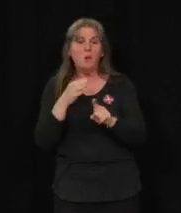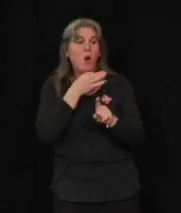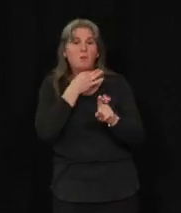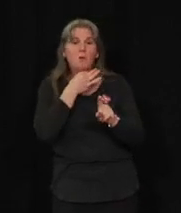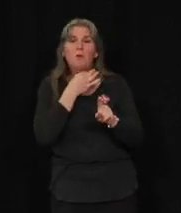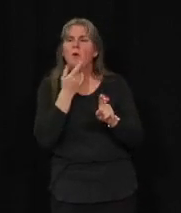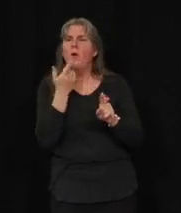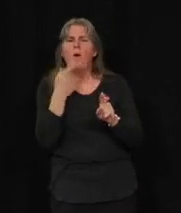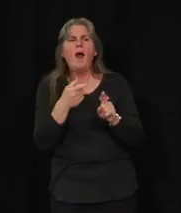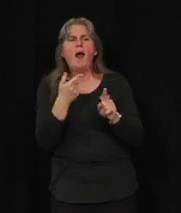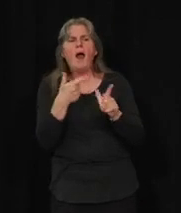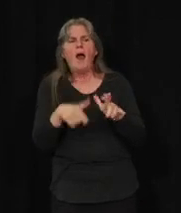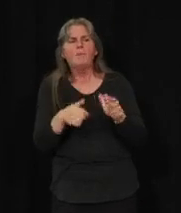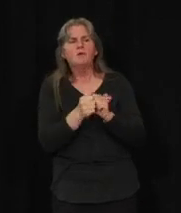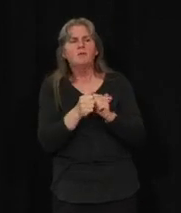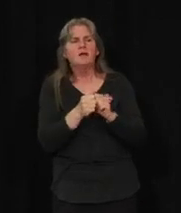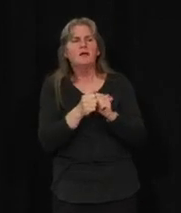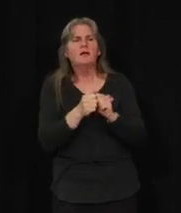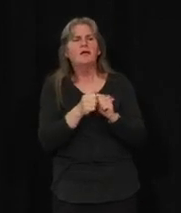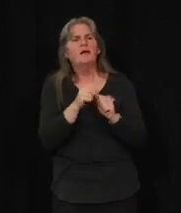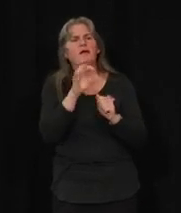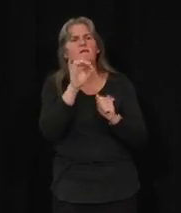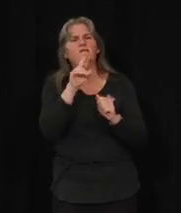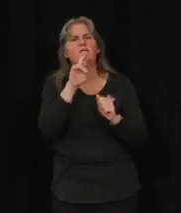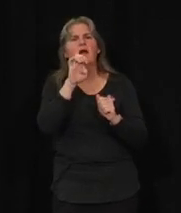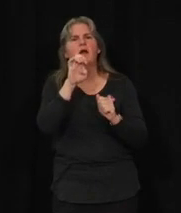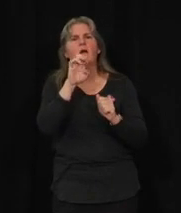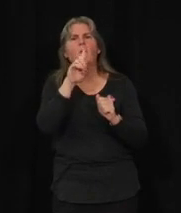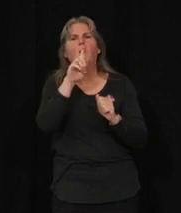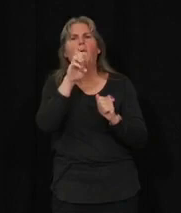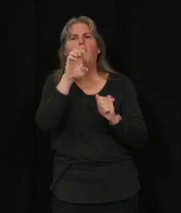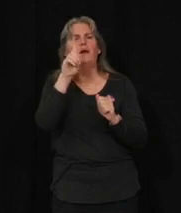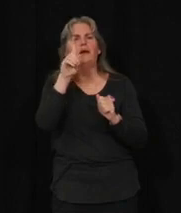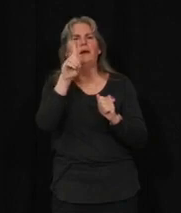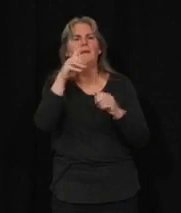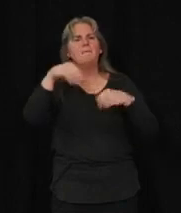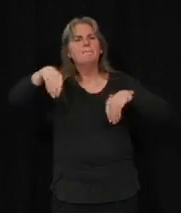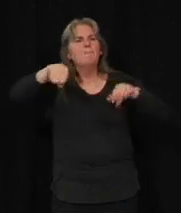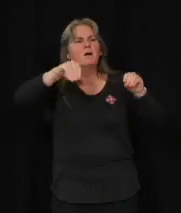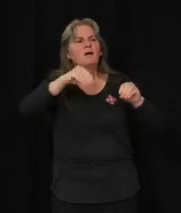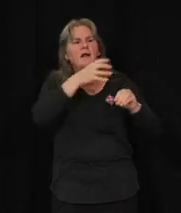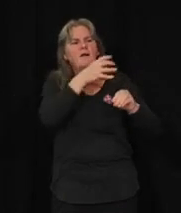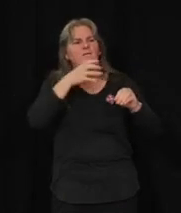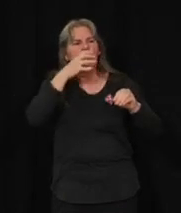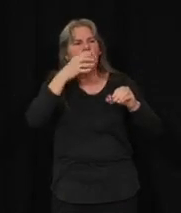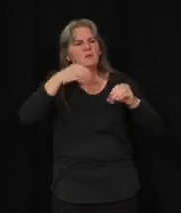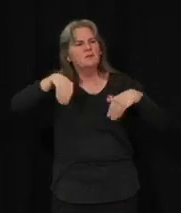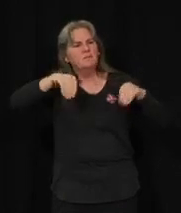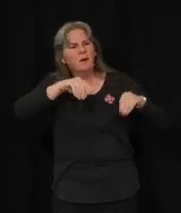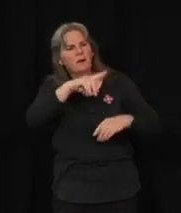example with businesses of the same town?